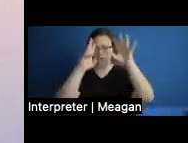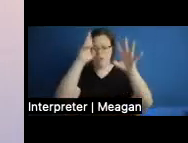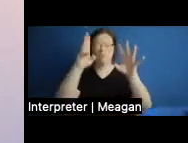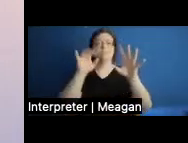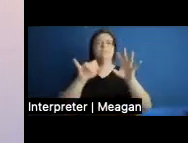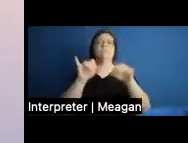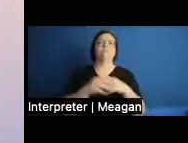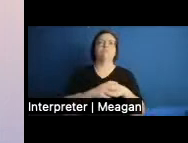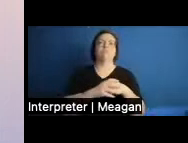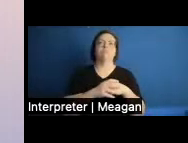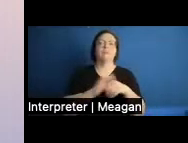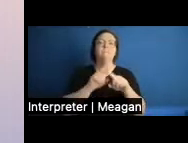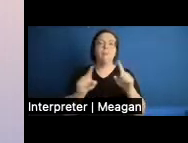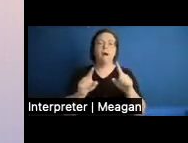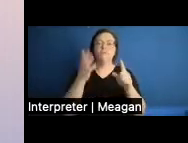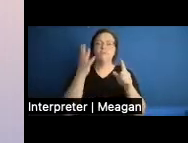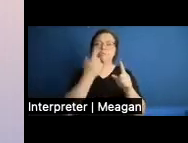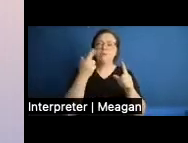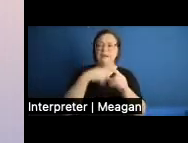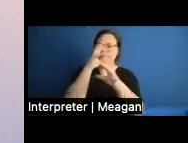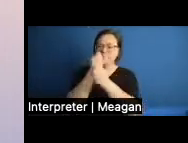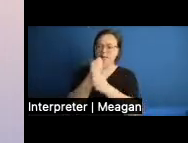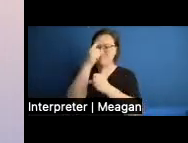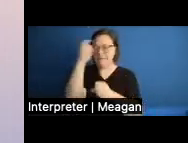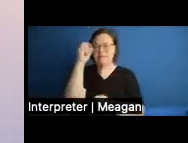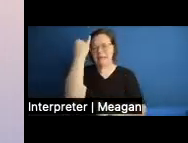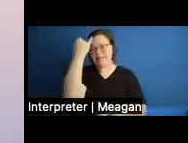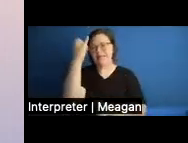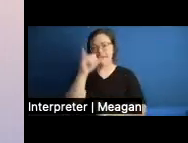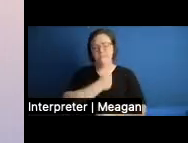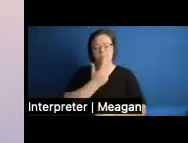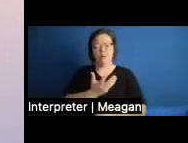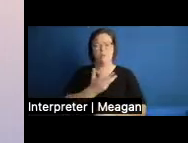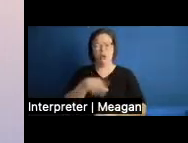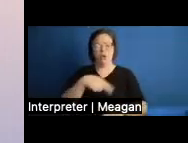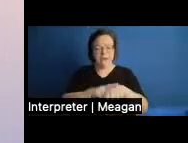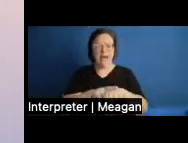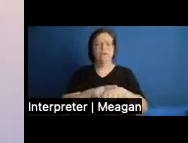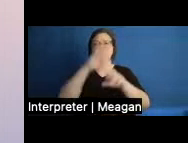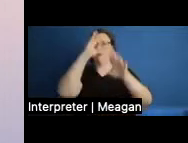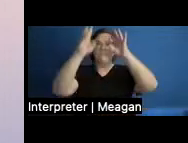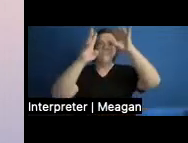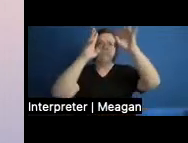But what drew me to it was the idea that like, because poems are naturally imaginative spaces.